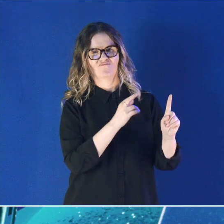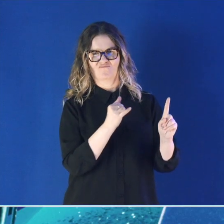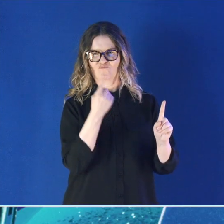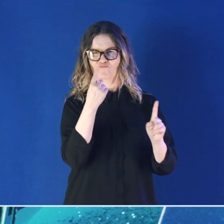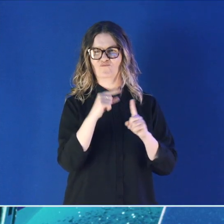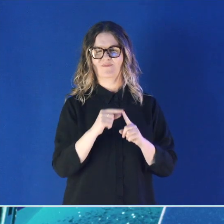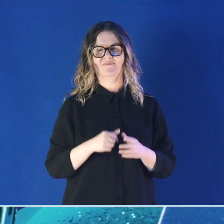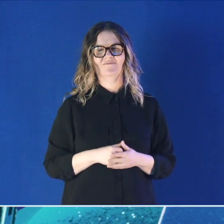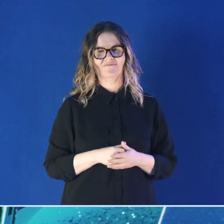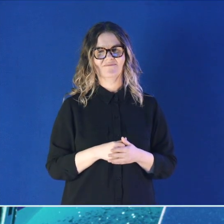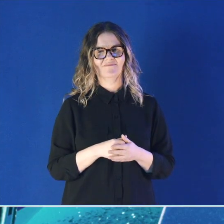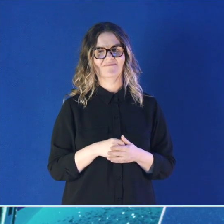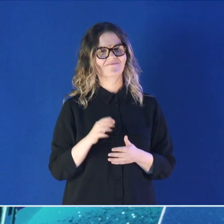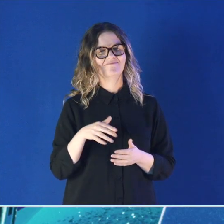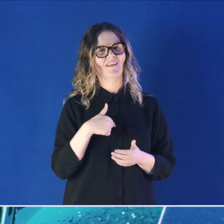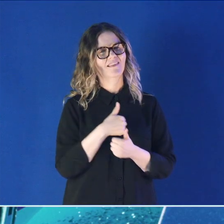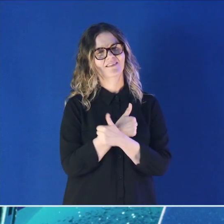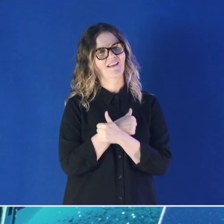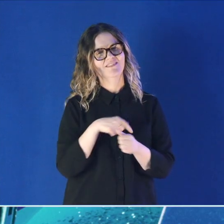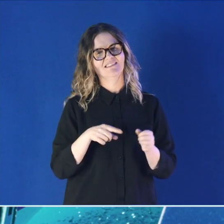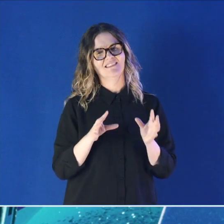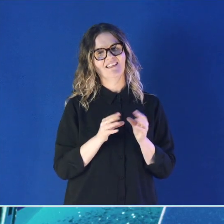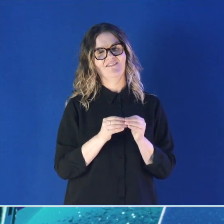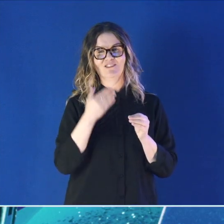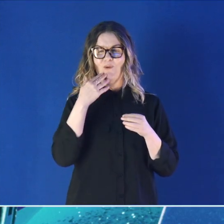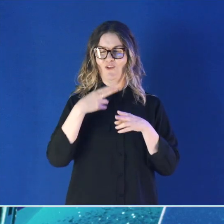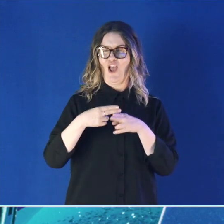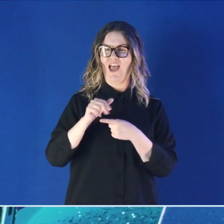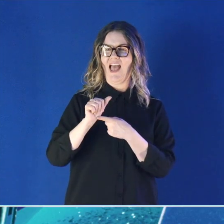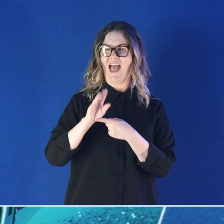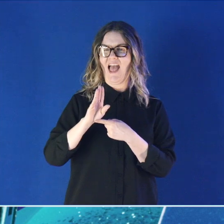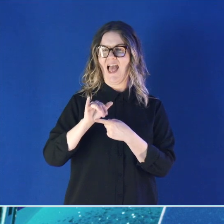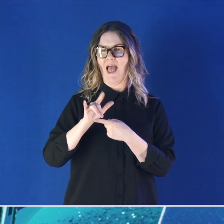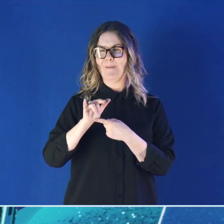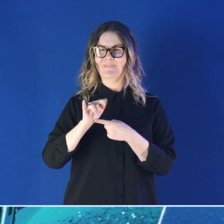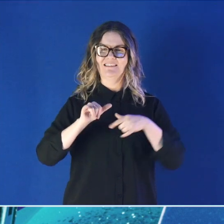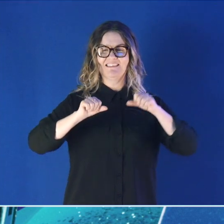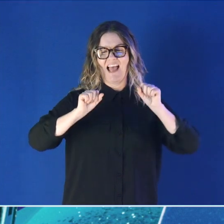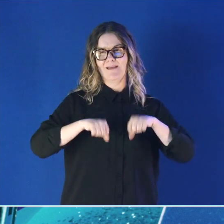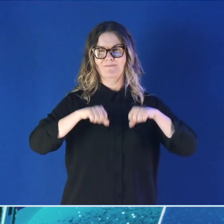Ability Conference. I was in, as I said, the Paralympic Advisory Council,